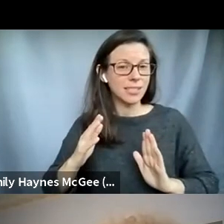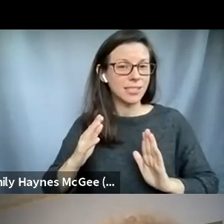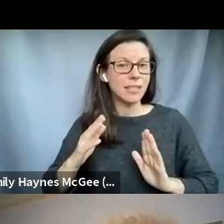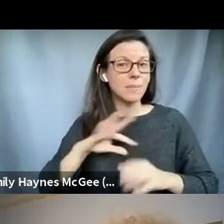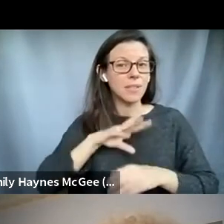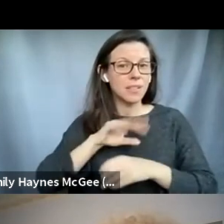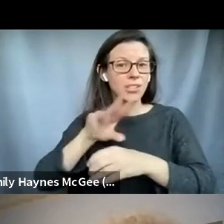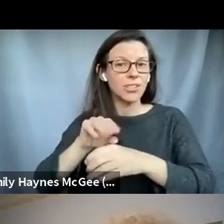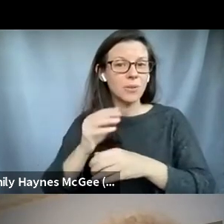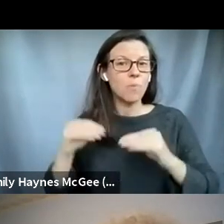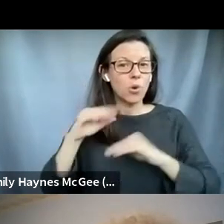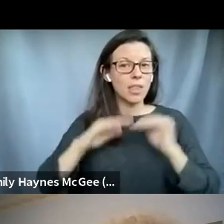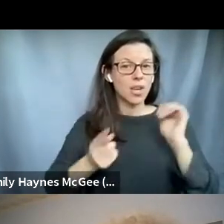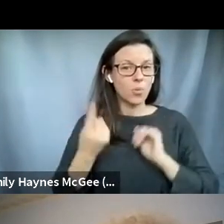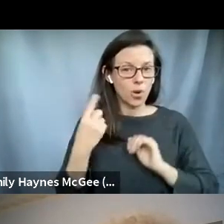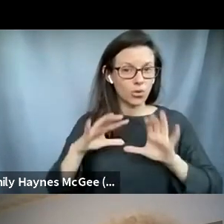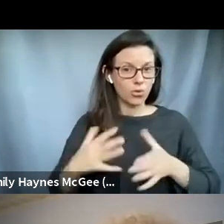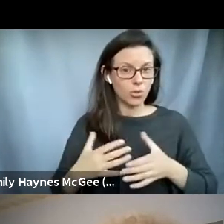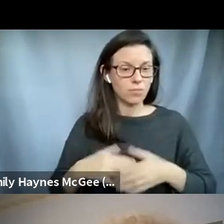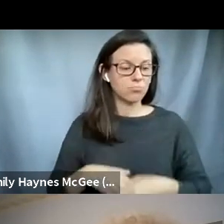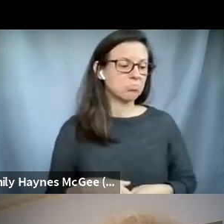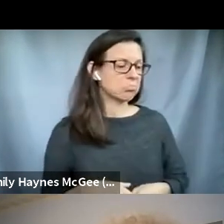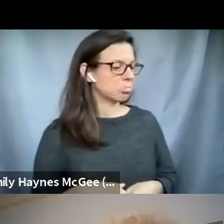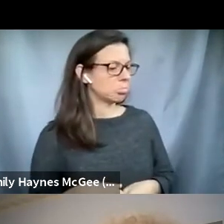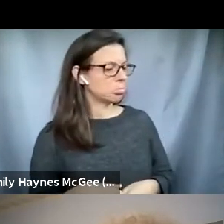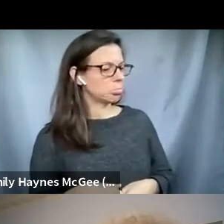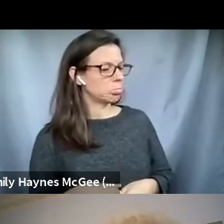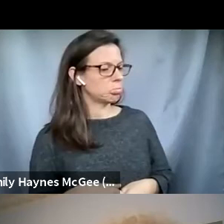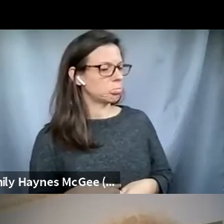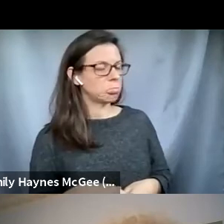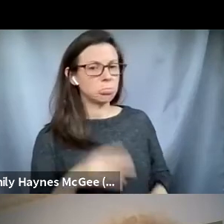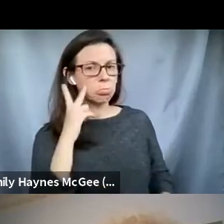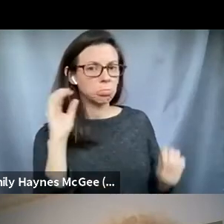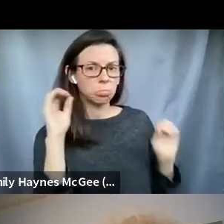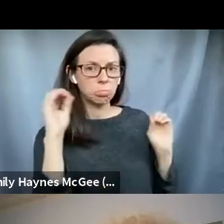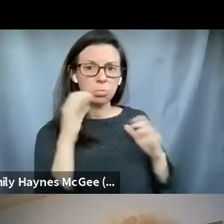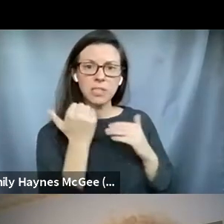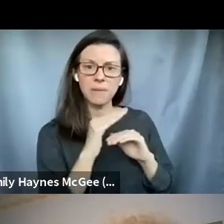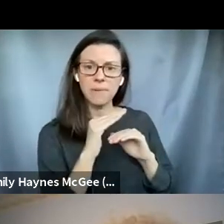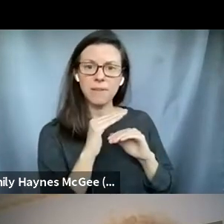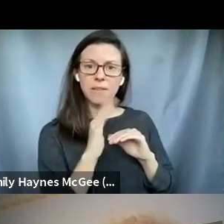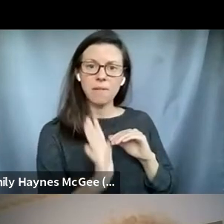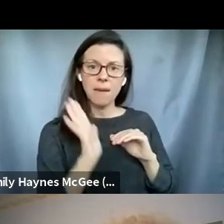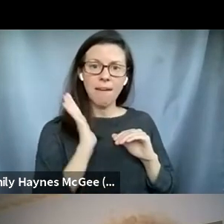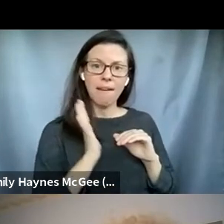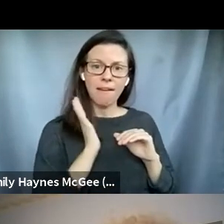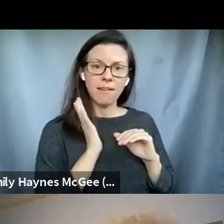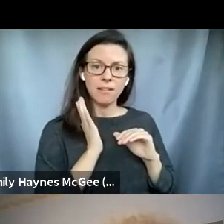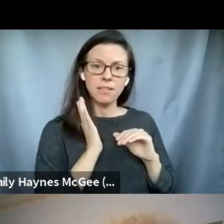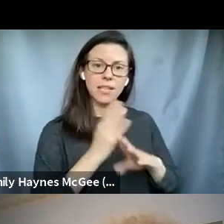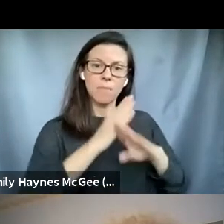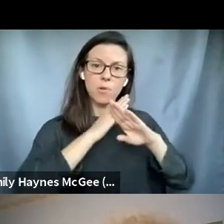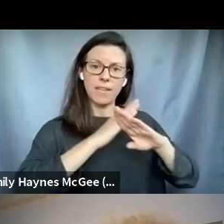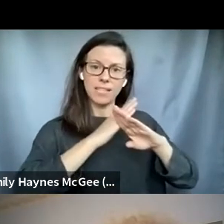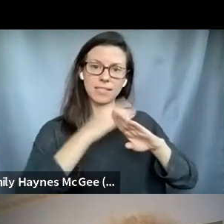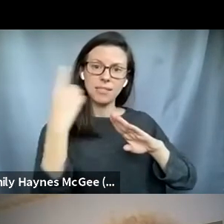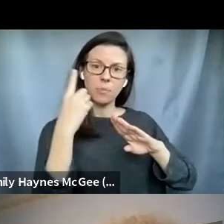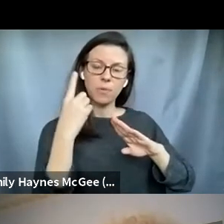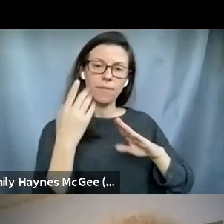I have not seen a restriction in the past that prevents someone from submitting proposals